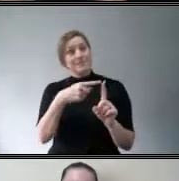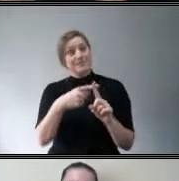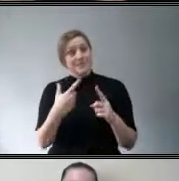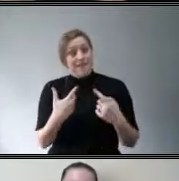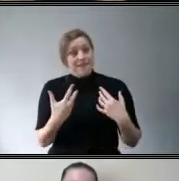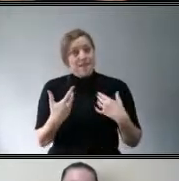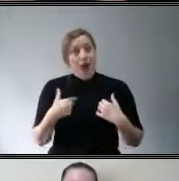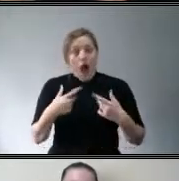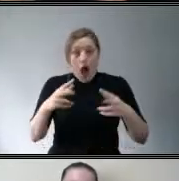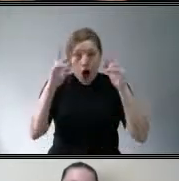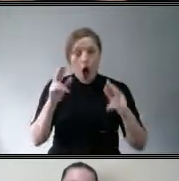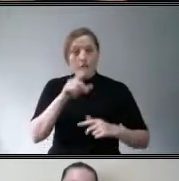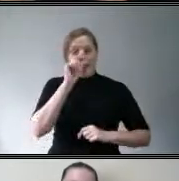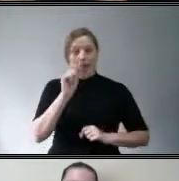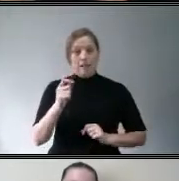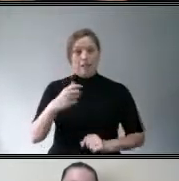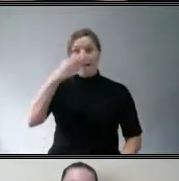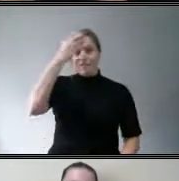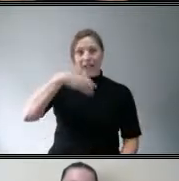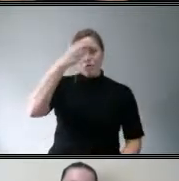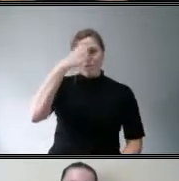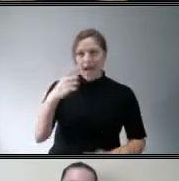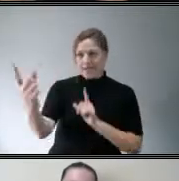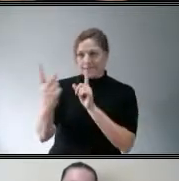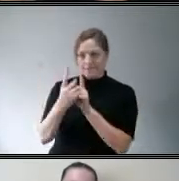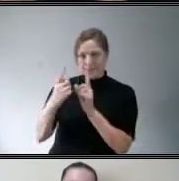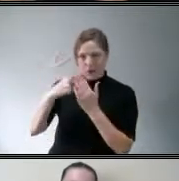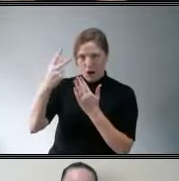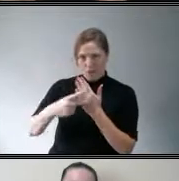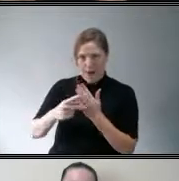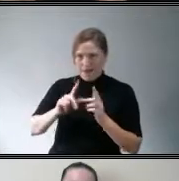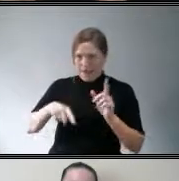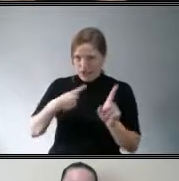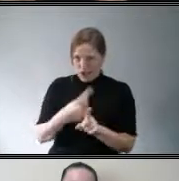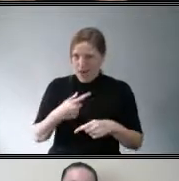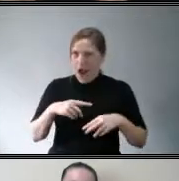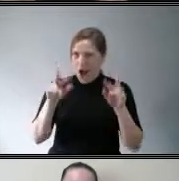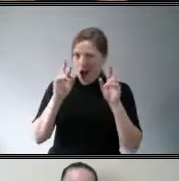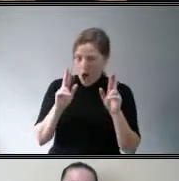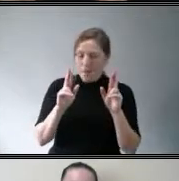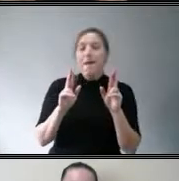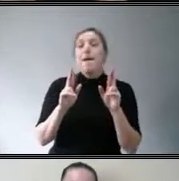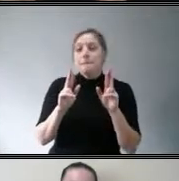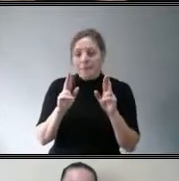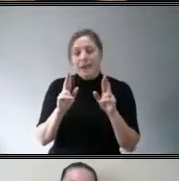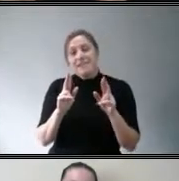um in some shape or form next year uh but of course you know a lot of organizations do